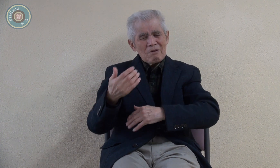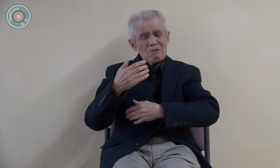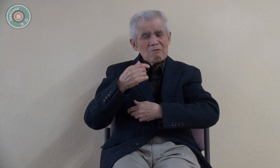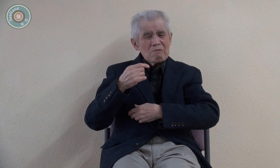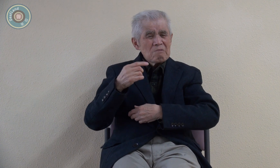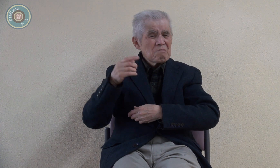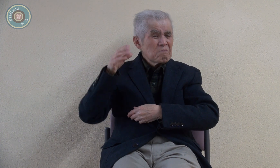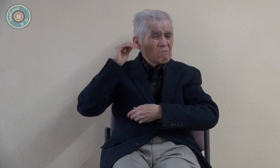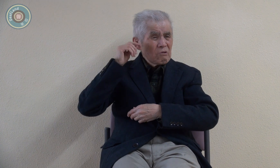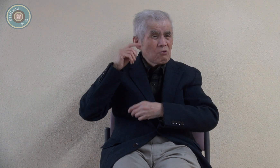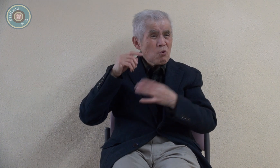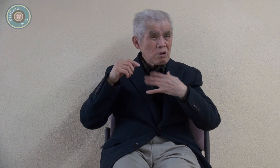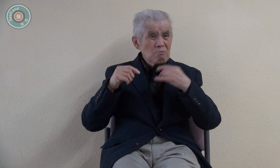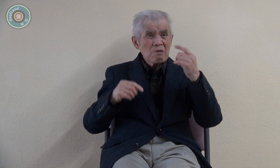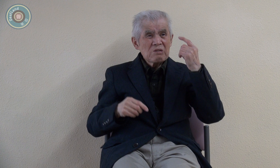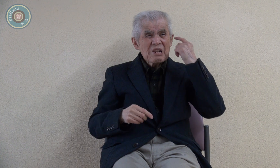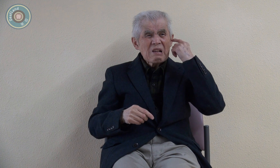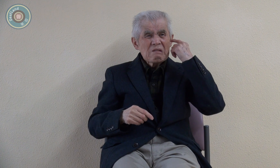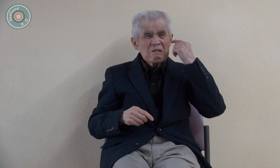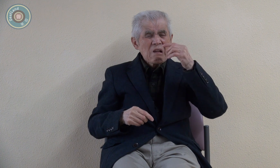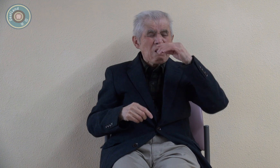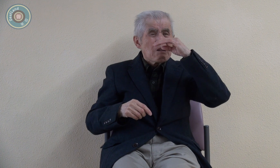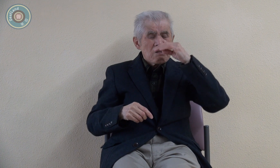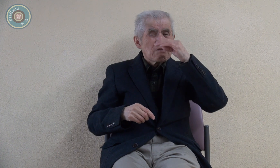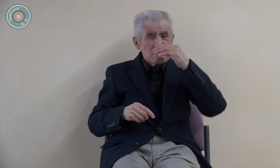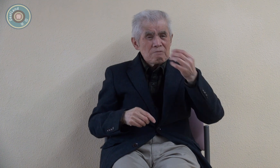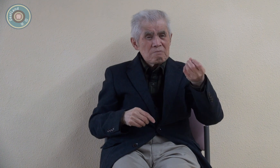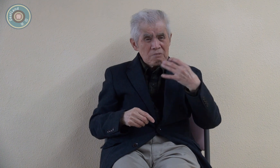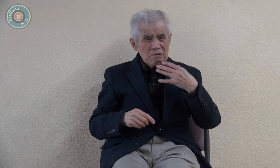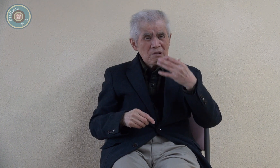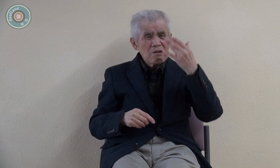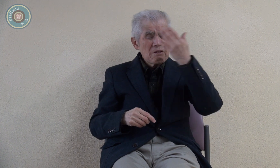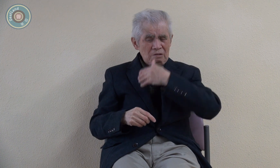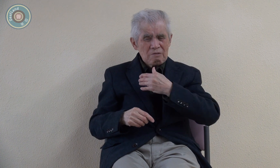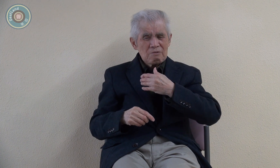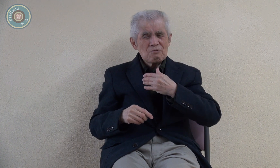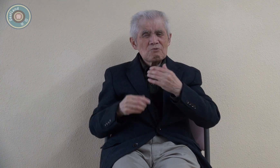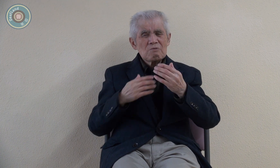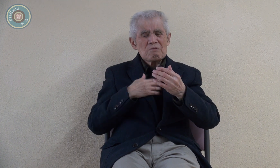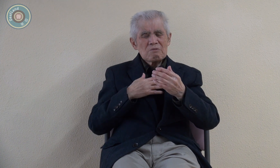Soon he breathed his last breath My mother told me about it